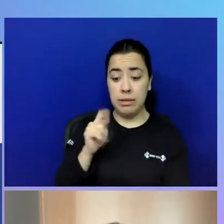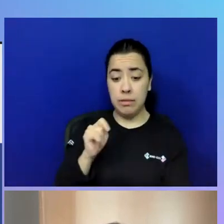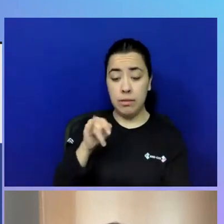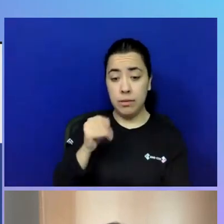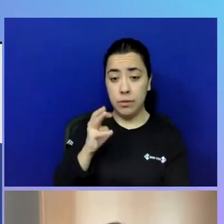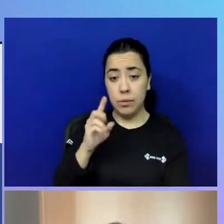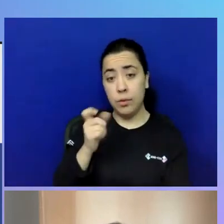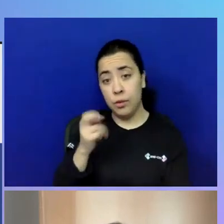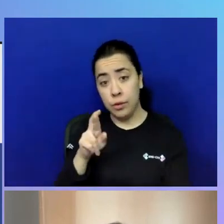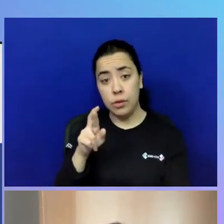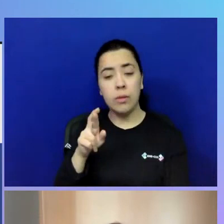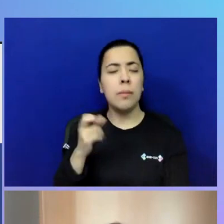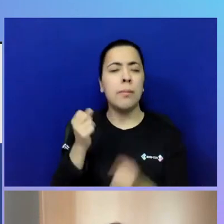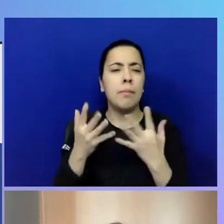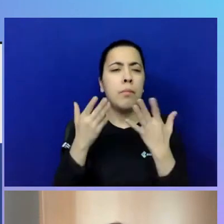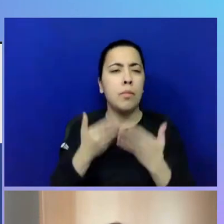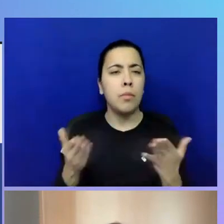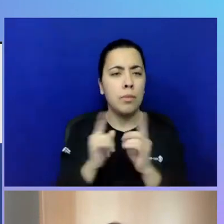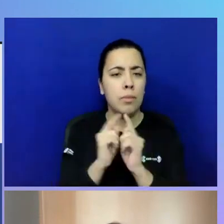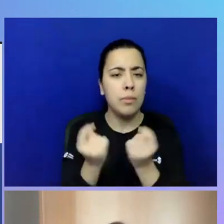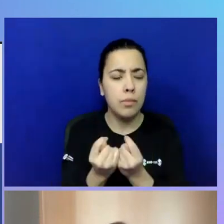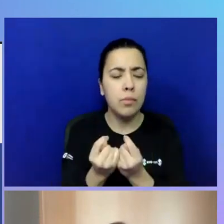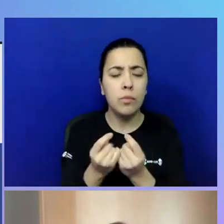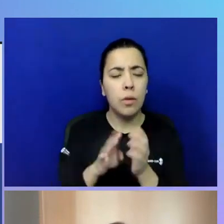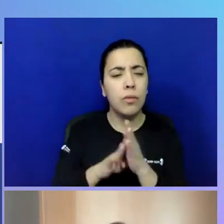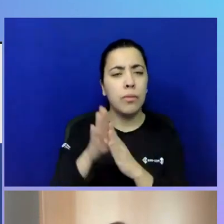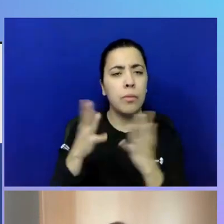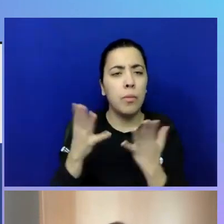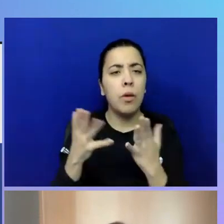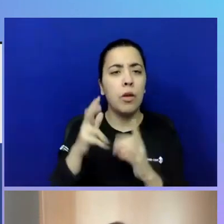developer Champion series, and Stephanie and I, we would meet